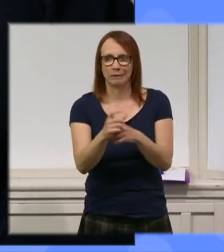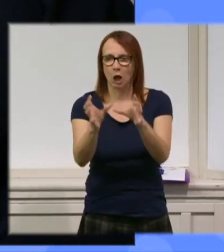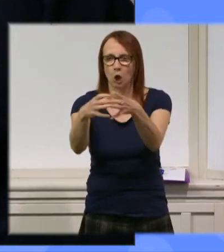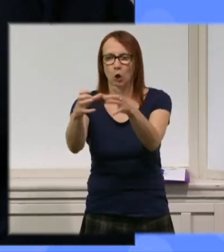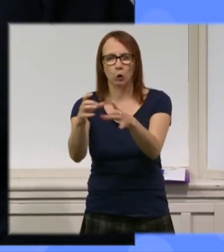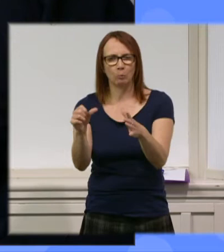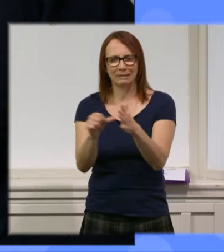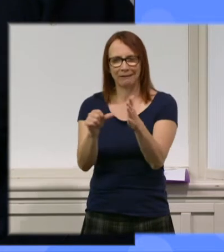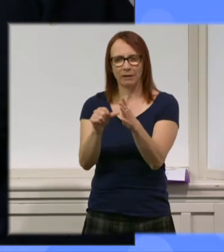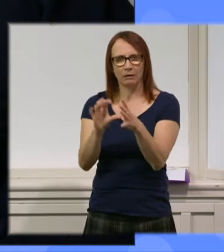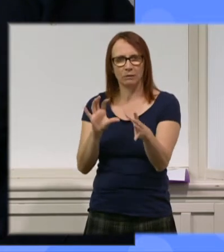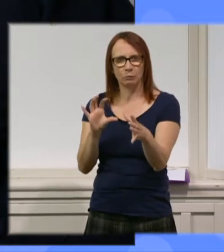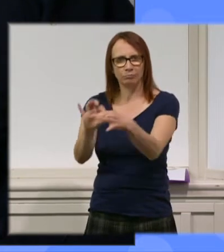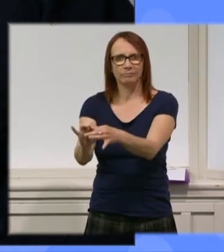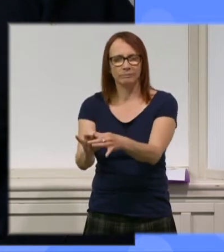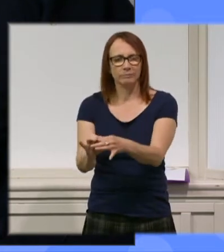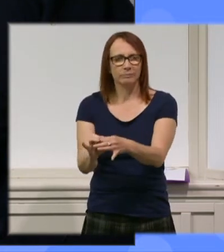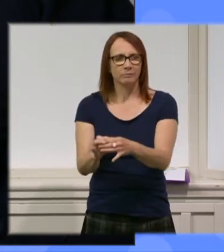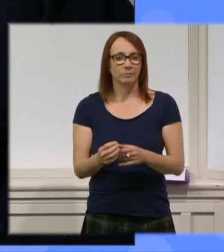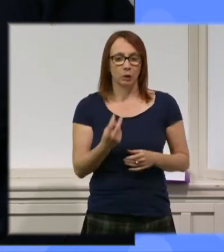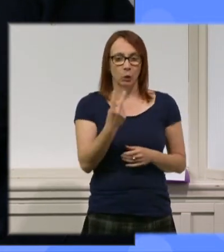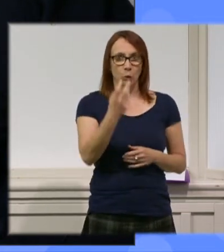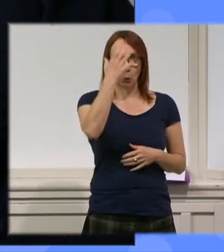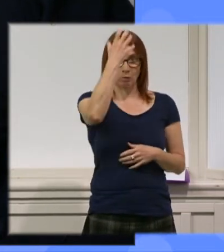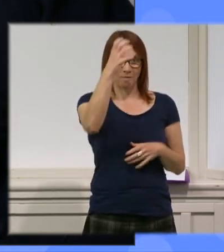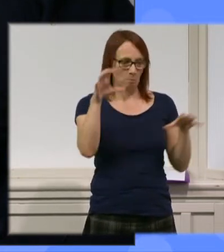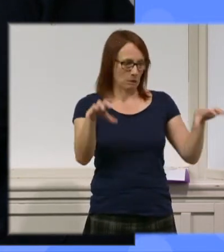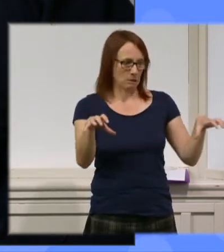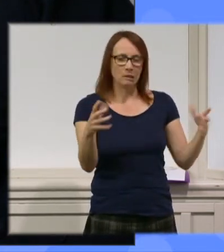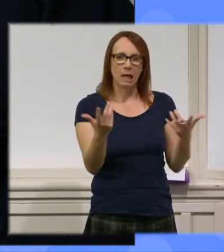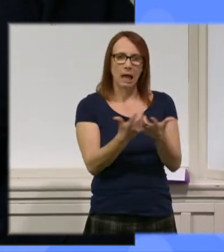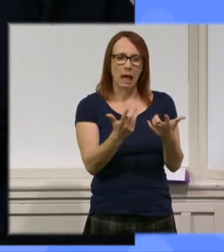is indeed an issue about how the two governments work together terms a UK and